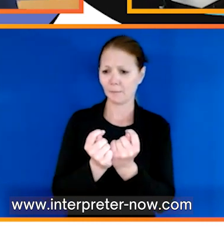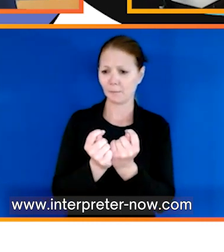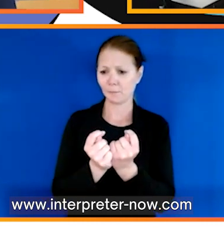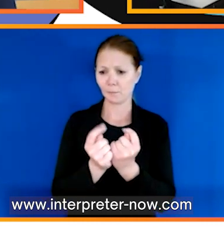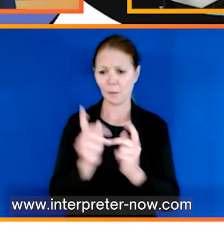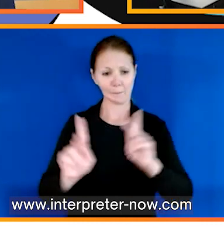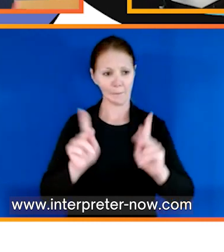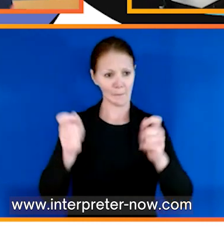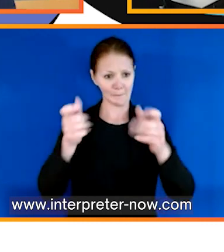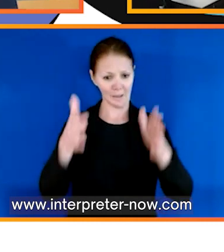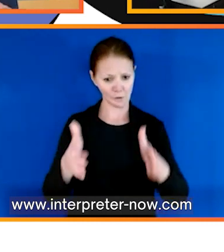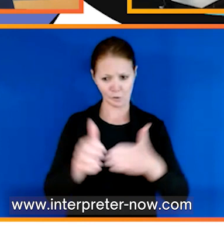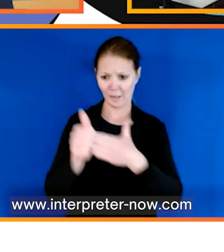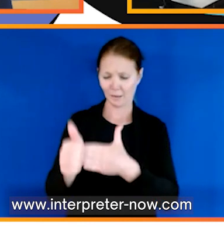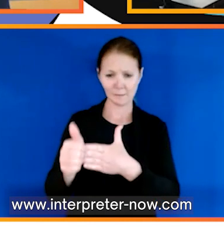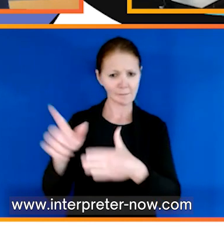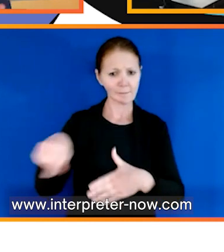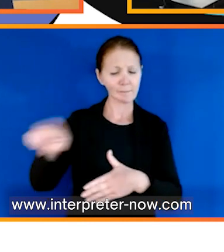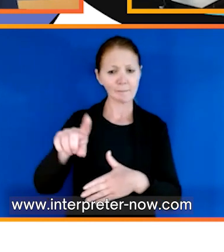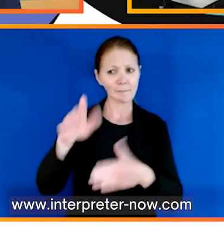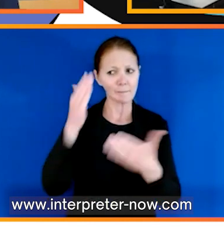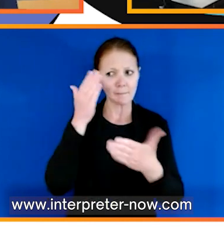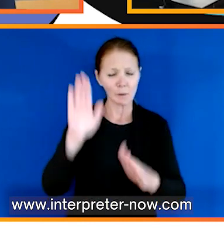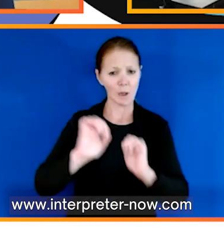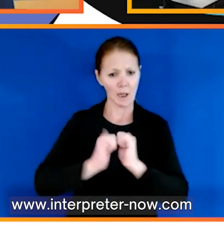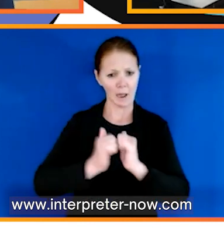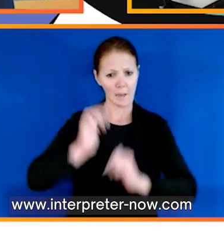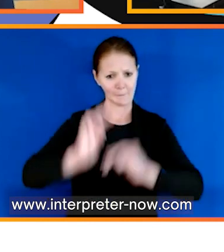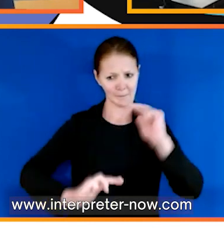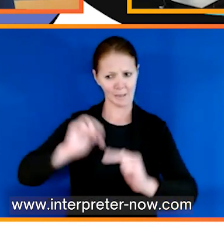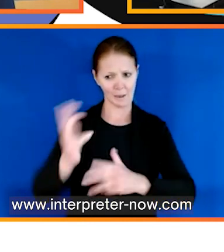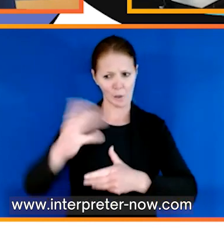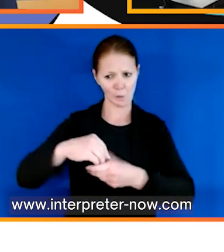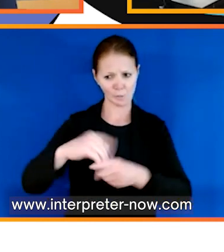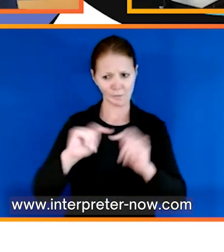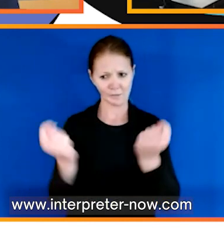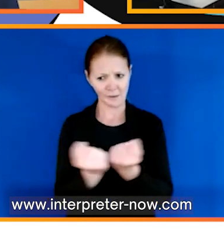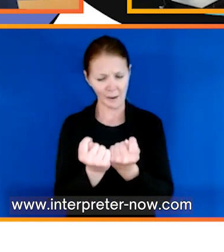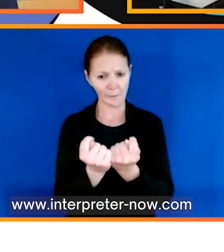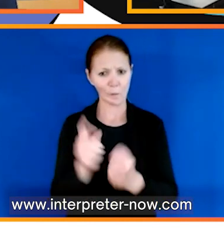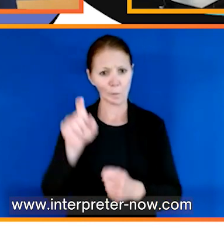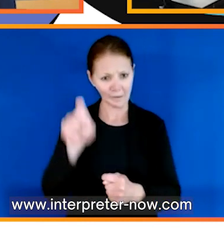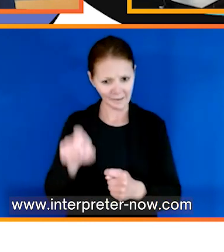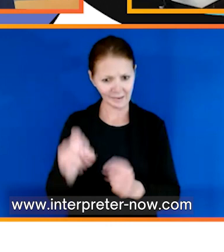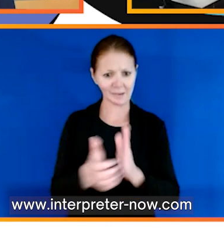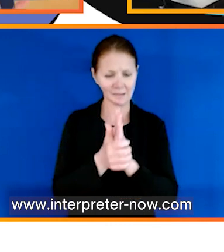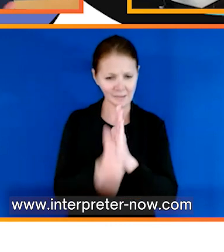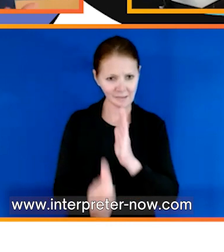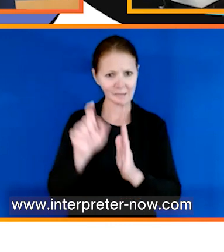team. They need the skills; they need to learn the skills to be able to do that effectively. They need to know what works, what doesn't work.